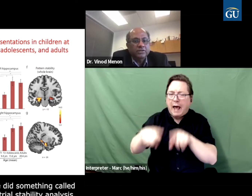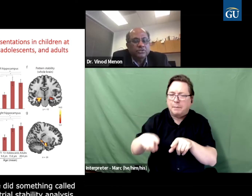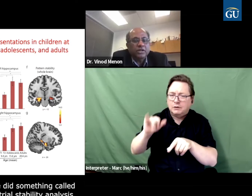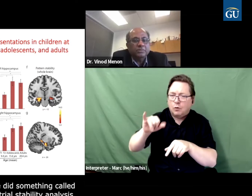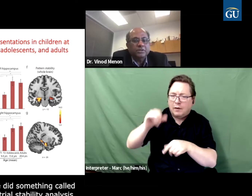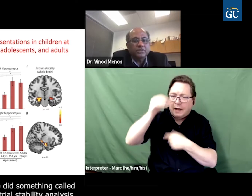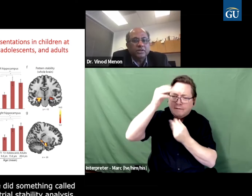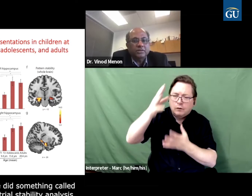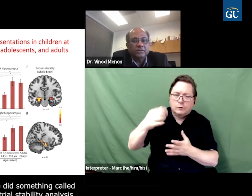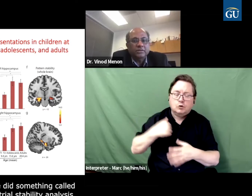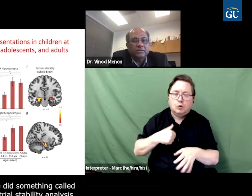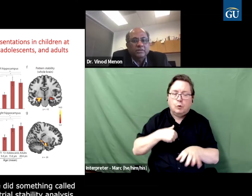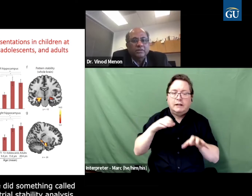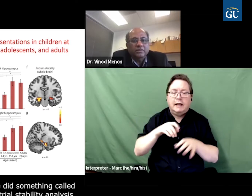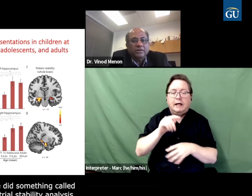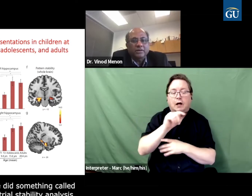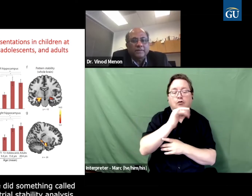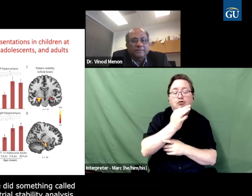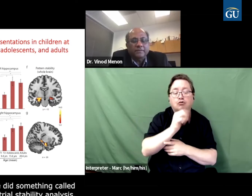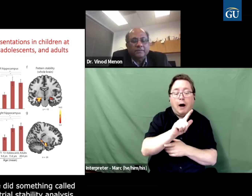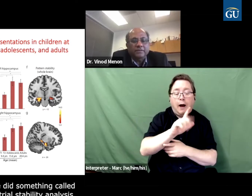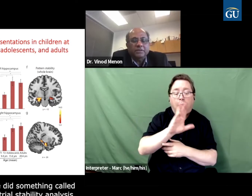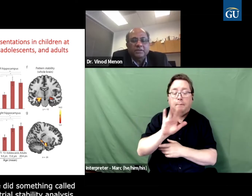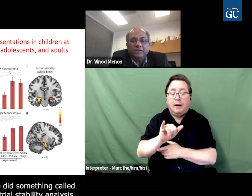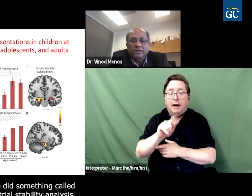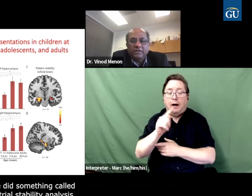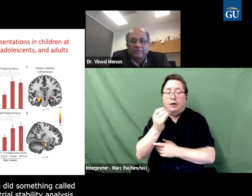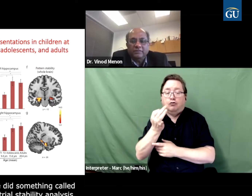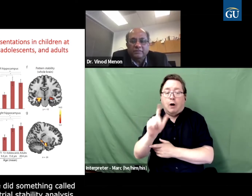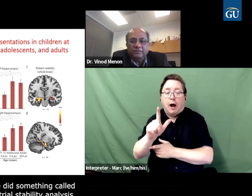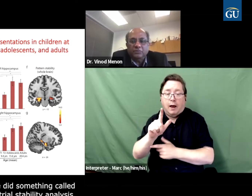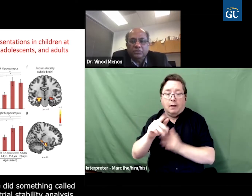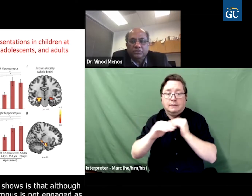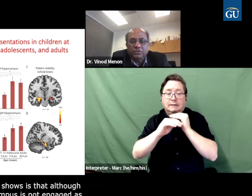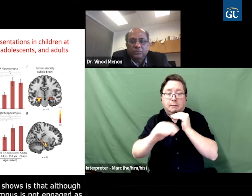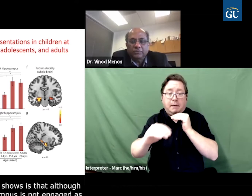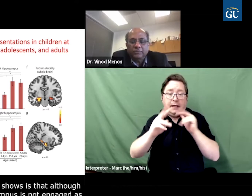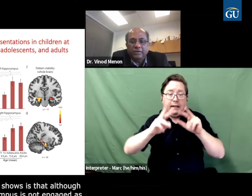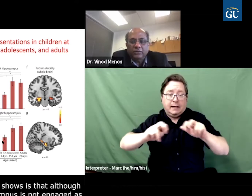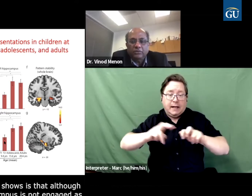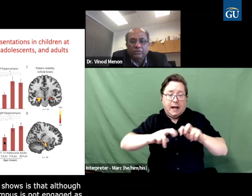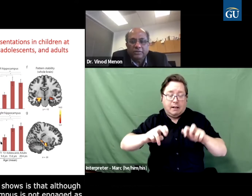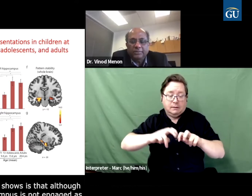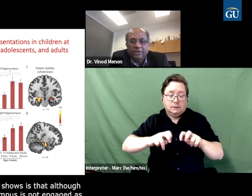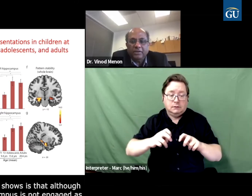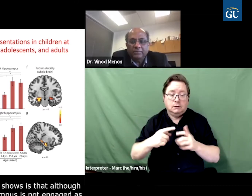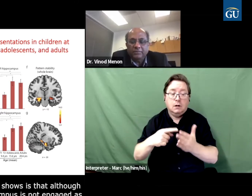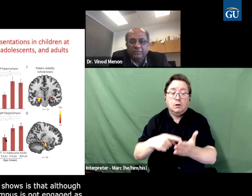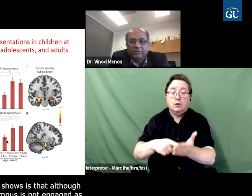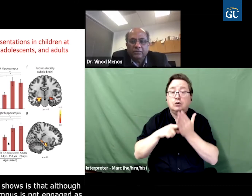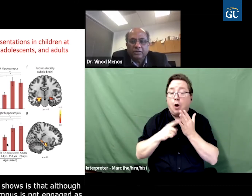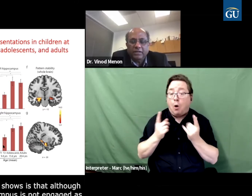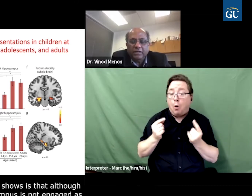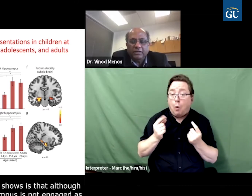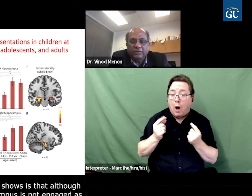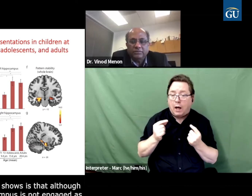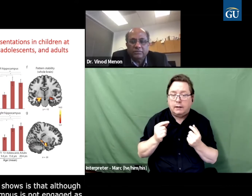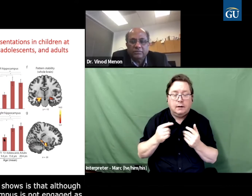called a trial by trial stability analysis and what it shows is